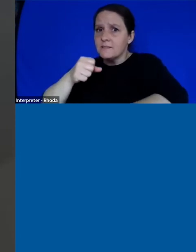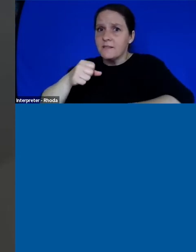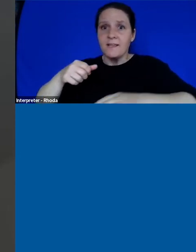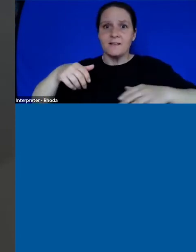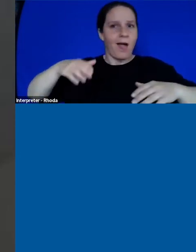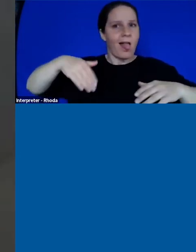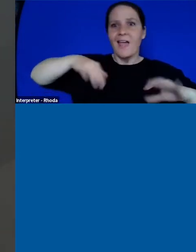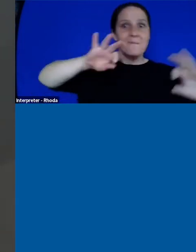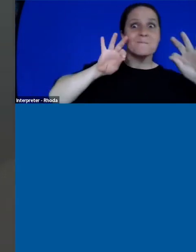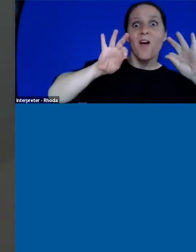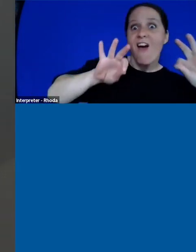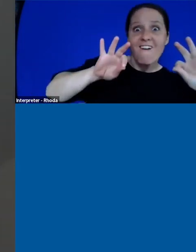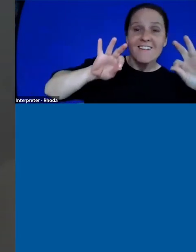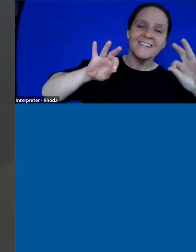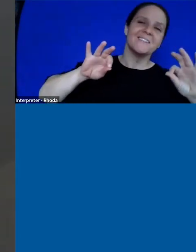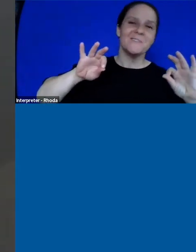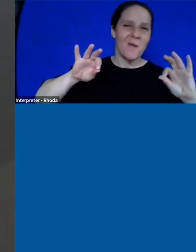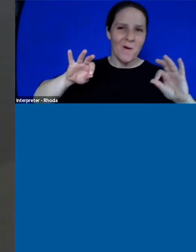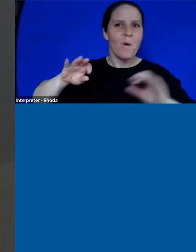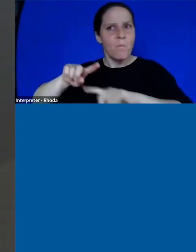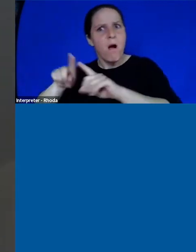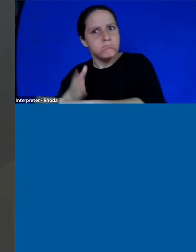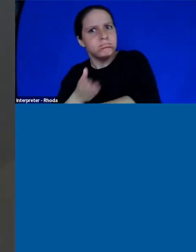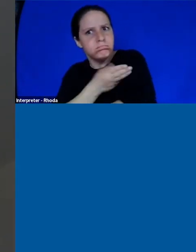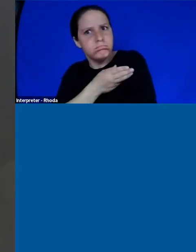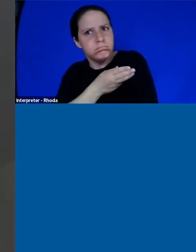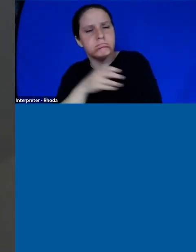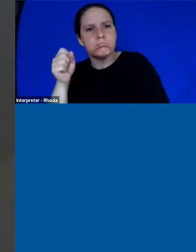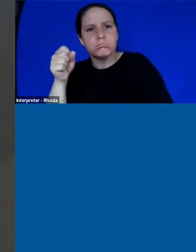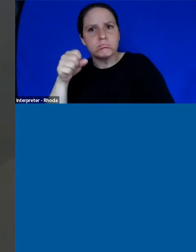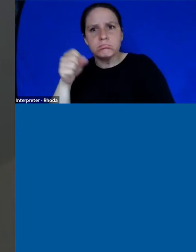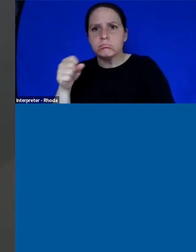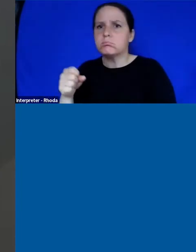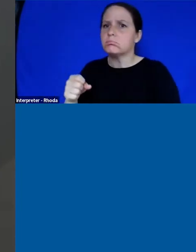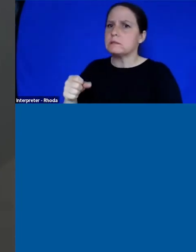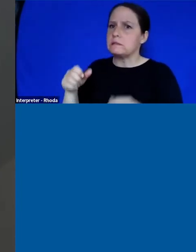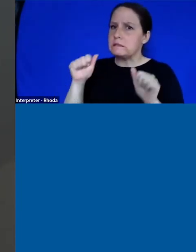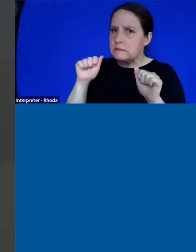It's not completely exclusive. And it's not limiting our ability to actually get the information